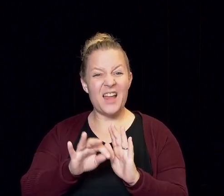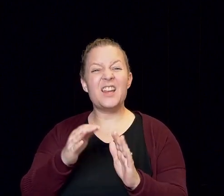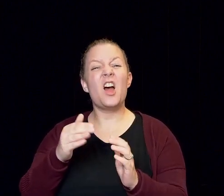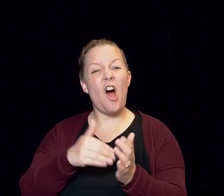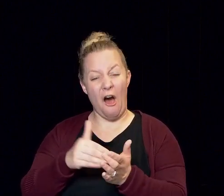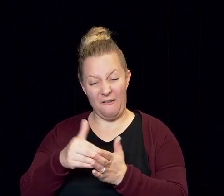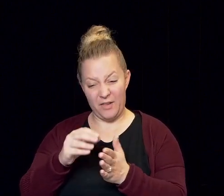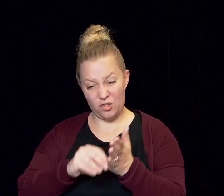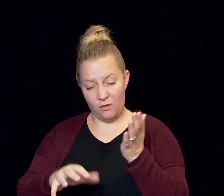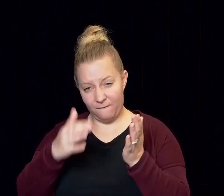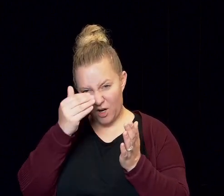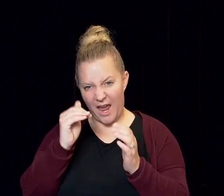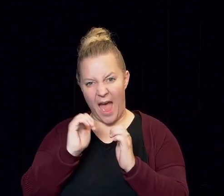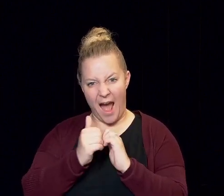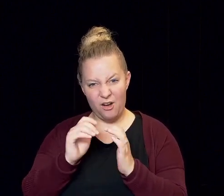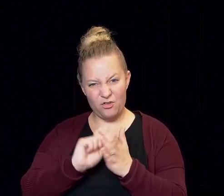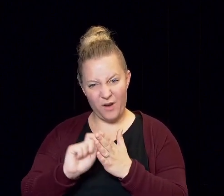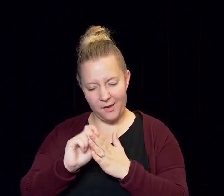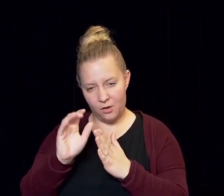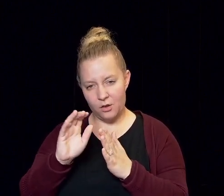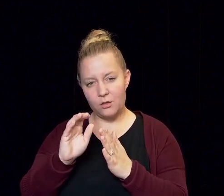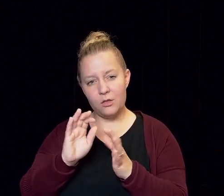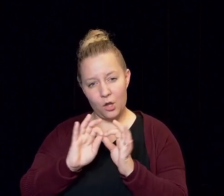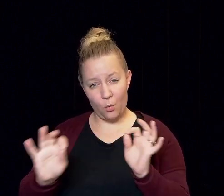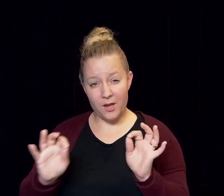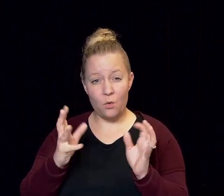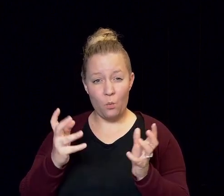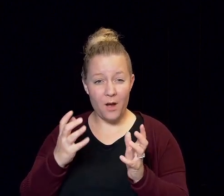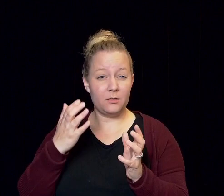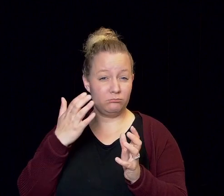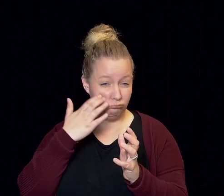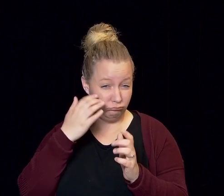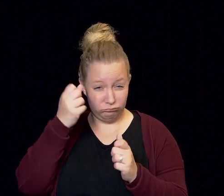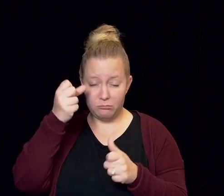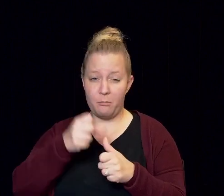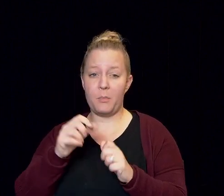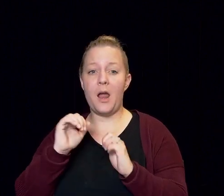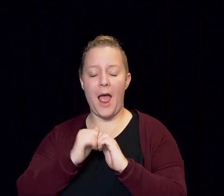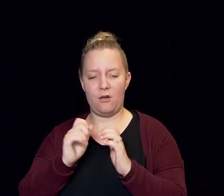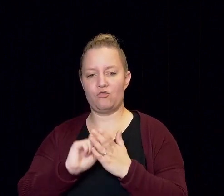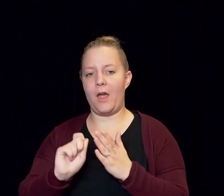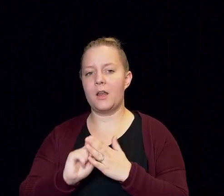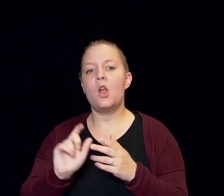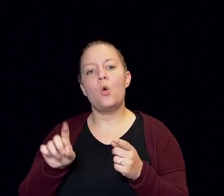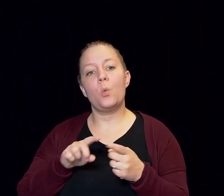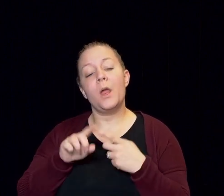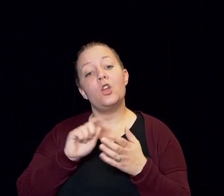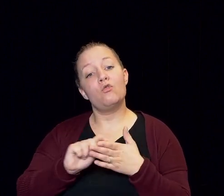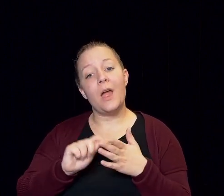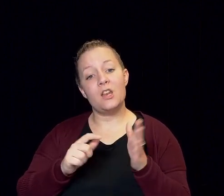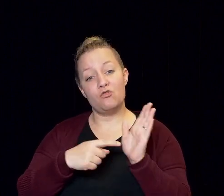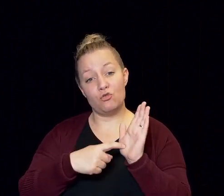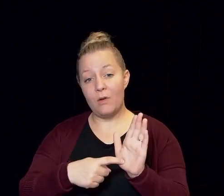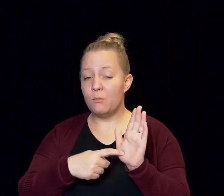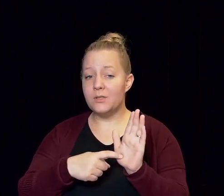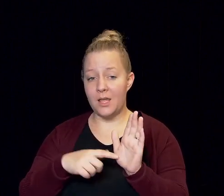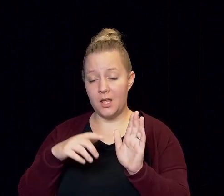you want to be able to quickly find the section in your notes when you're looking up how to do it. So when you write the equations to represent the proportional relationships,